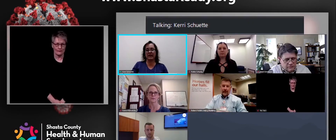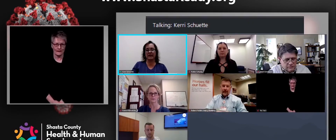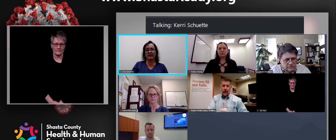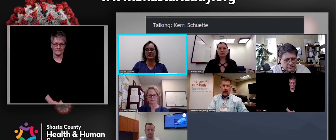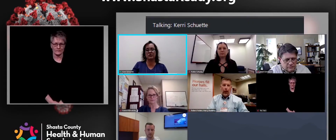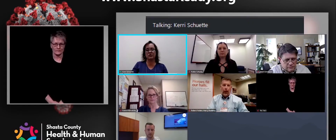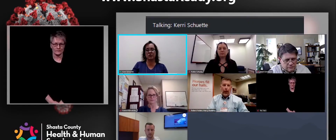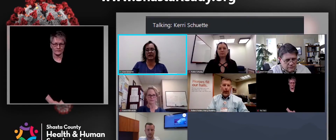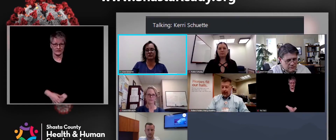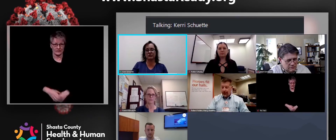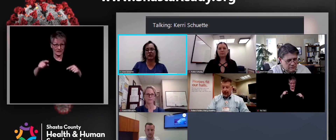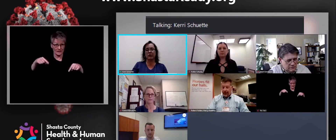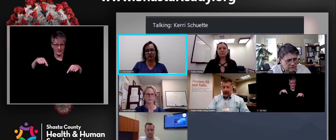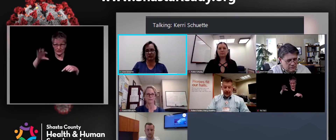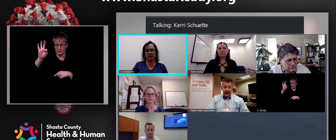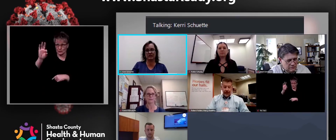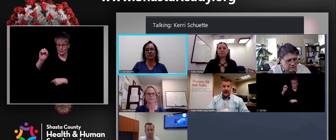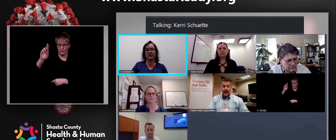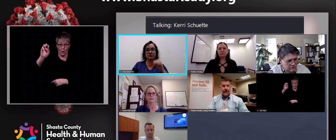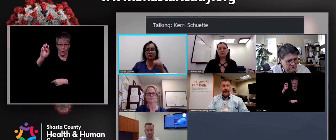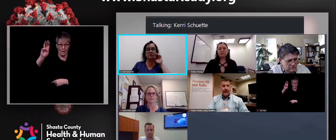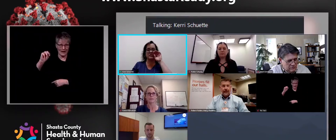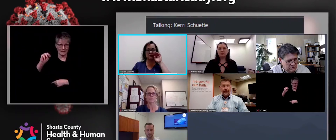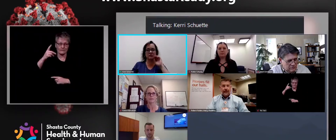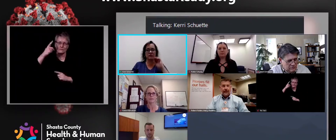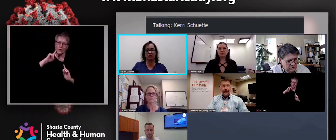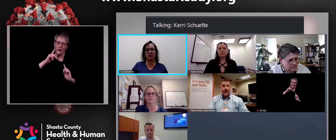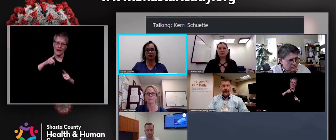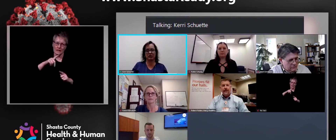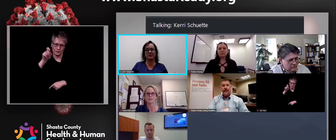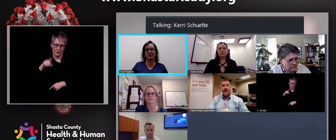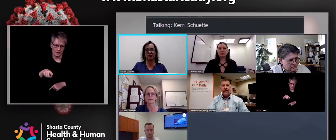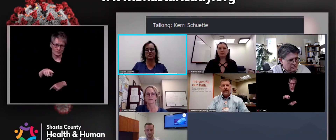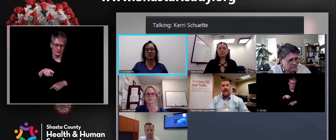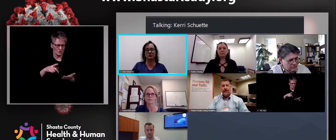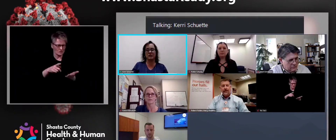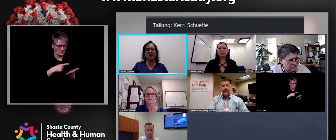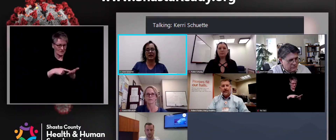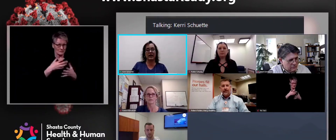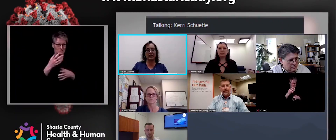format is for answering questions. So I do distill the questions down into an